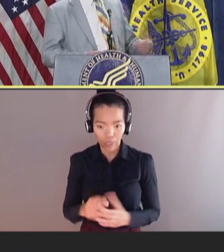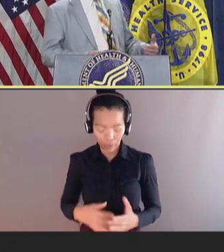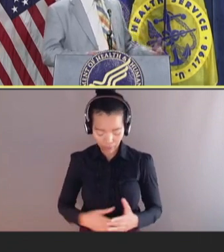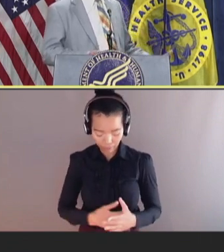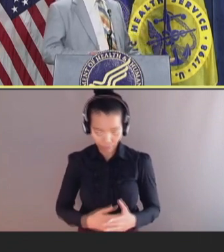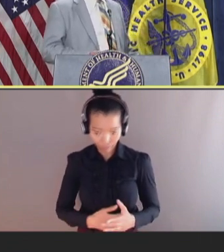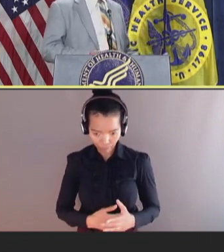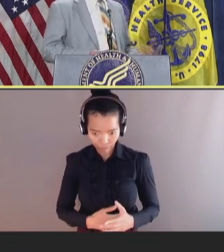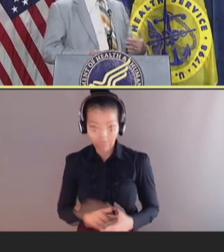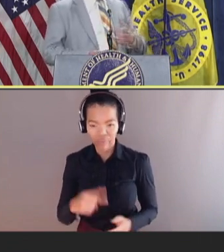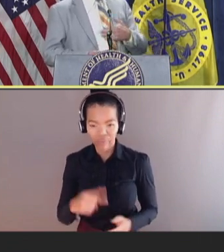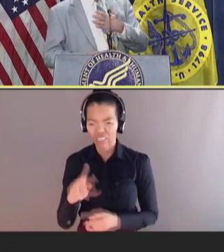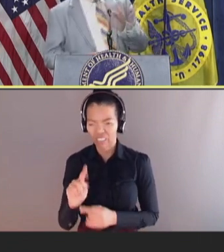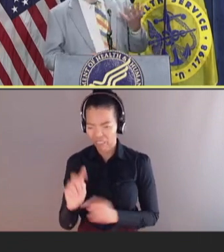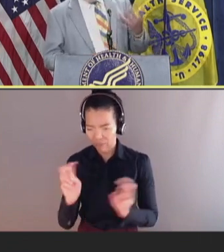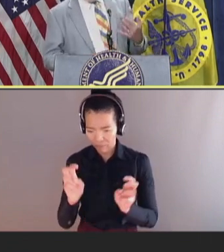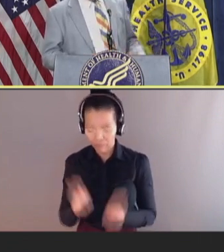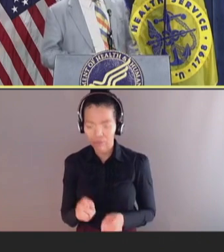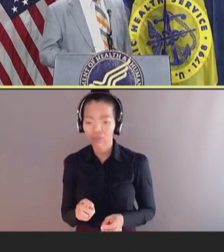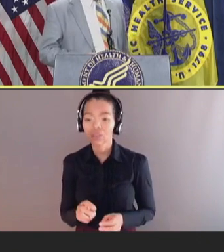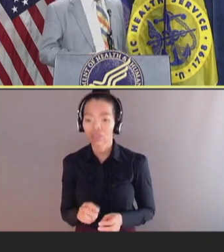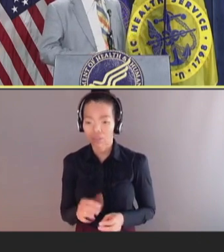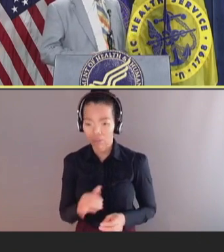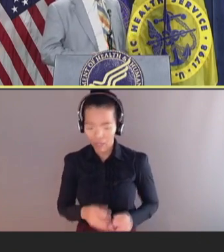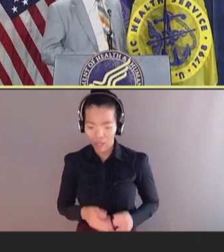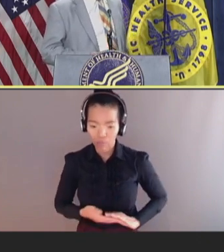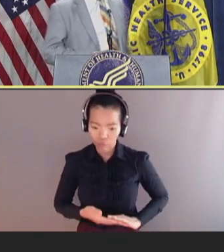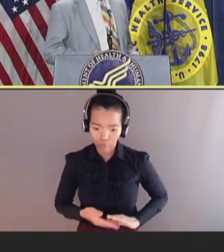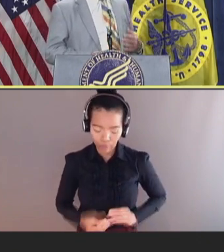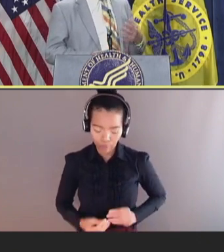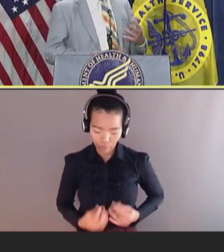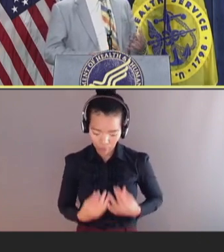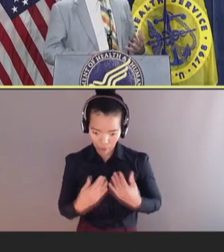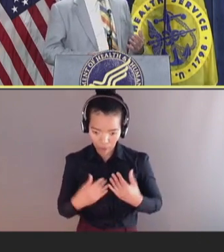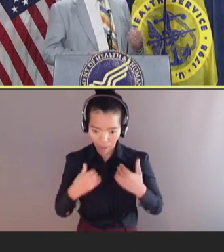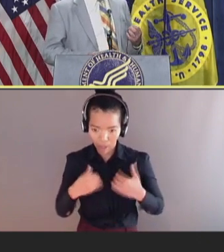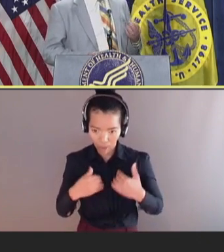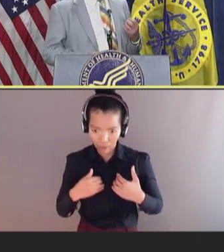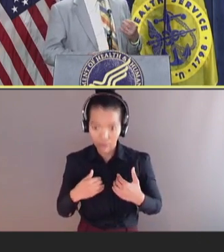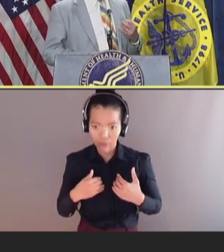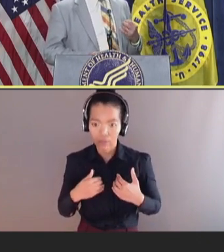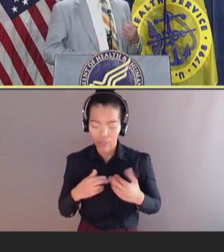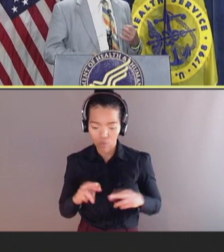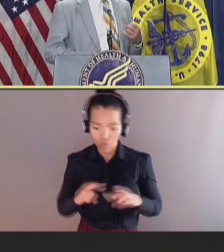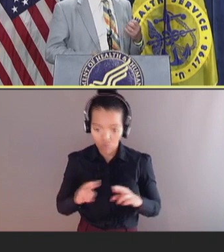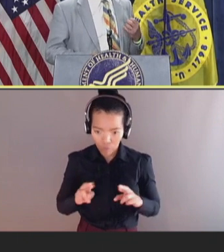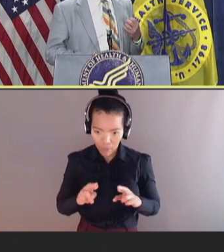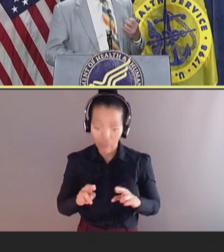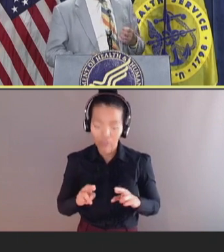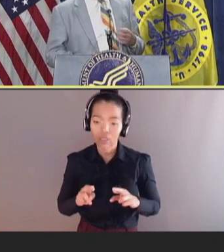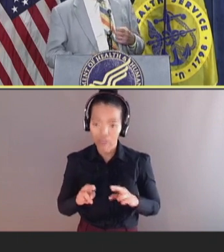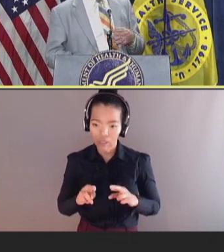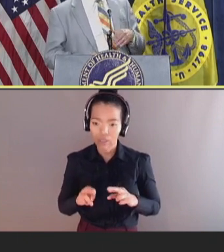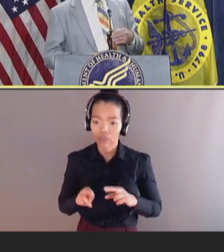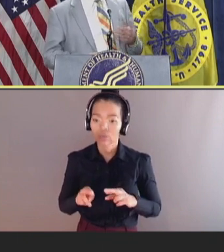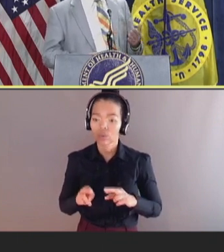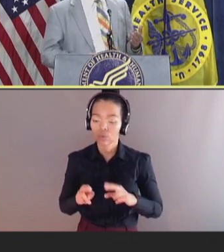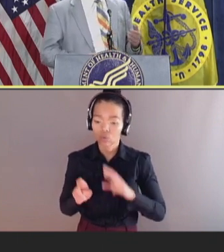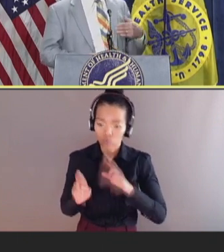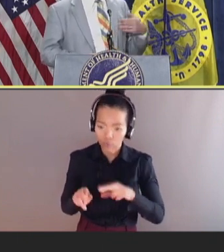They do traffic to the lung. And they're poised to be able to more rapidly respond to a recall